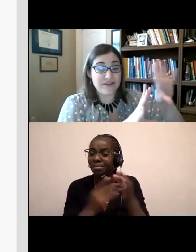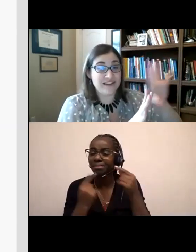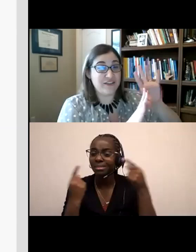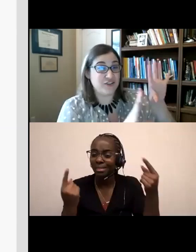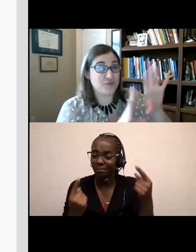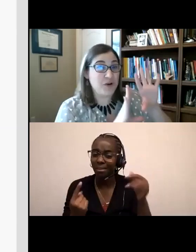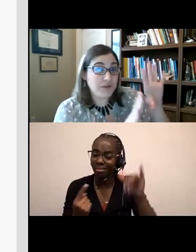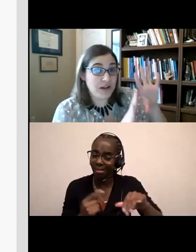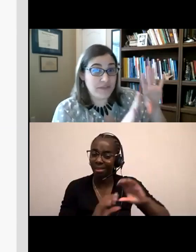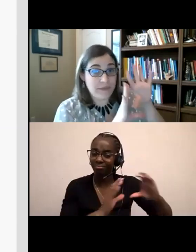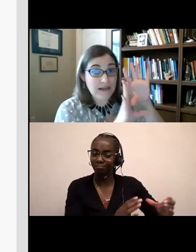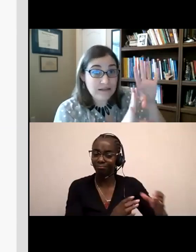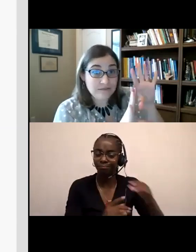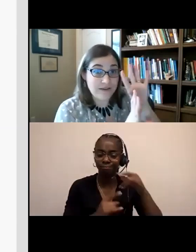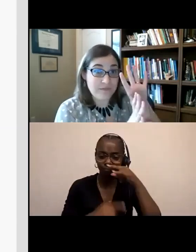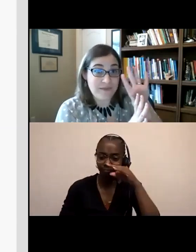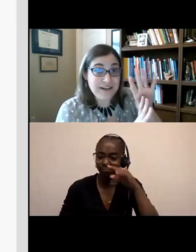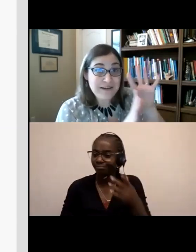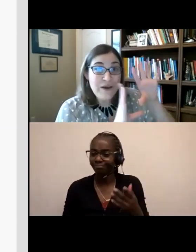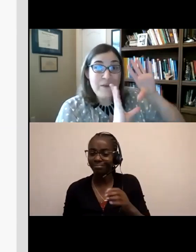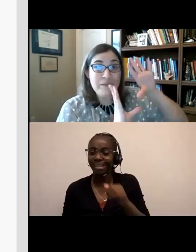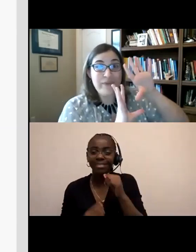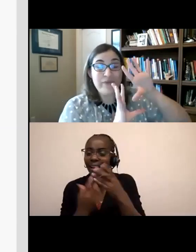WOULD SAY PROBABLY NOT THAT MANY IN MY OPINION. BUT